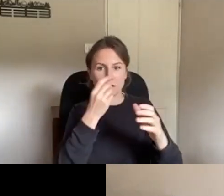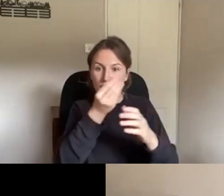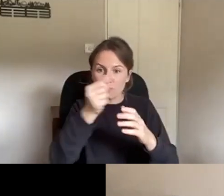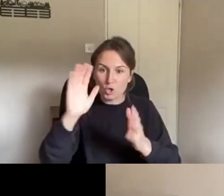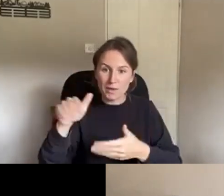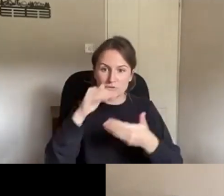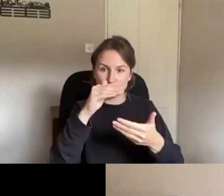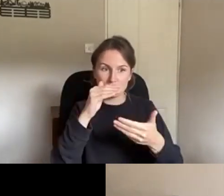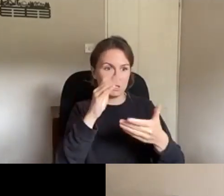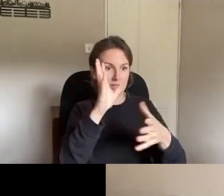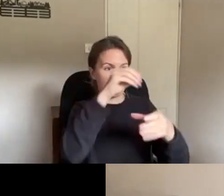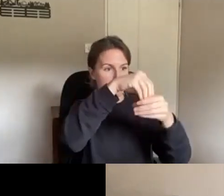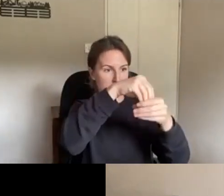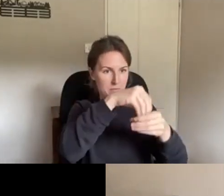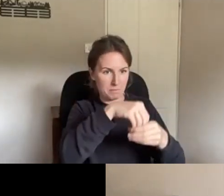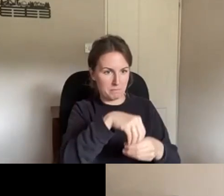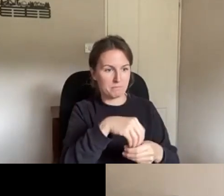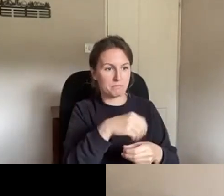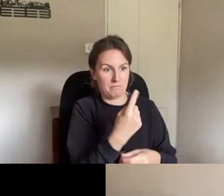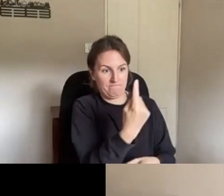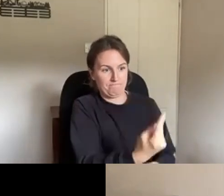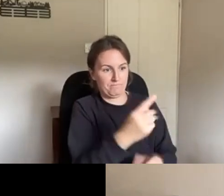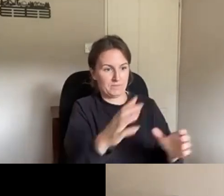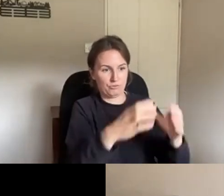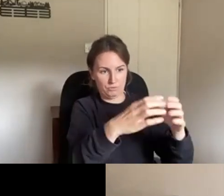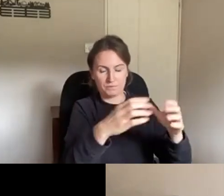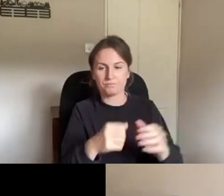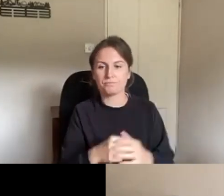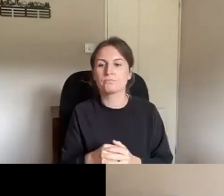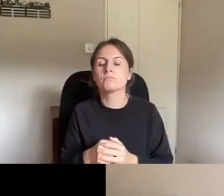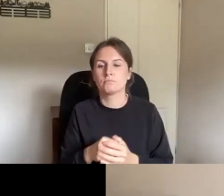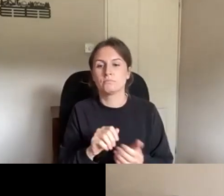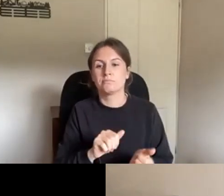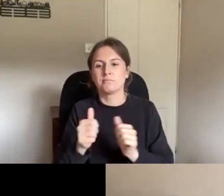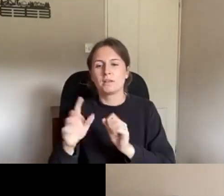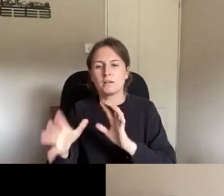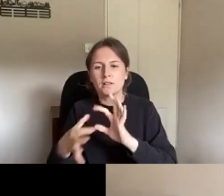they are different projects. In regards to the priority place piece, I'm assuming that is in response to the fact